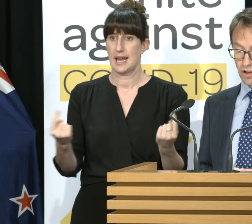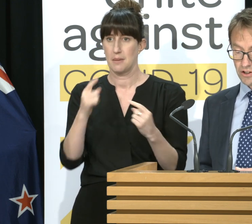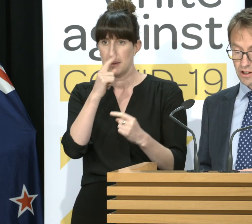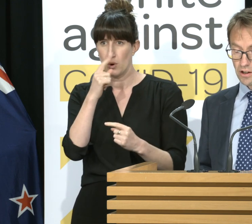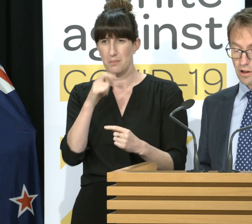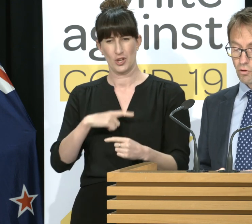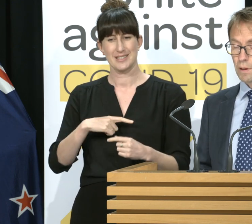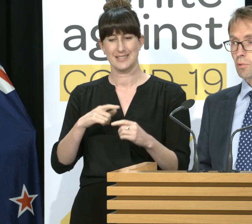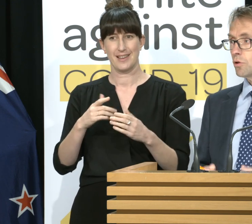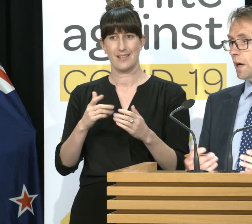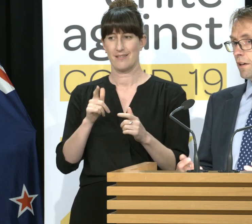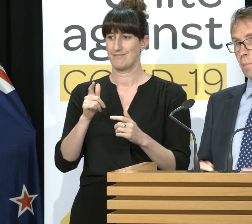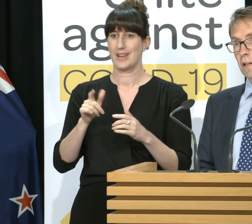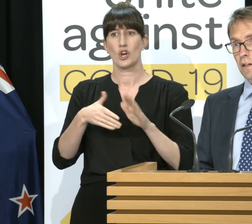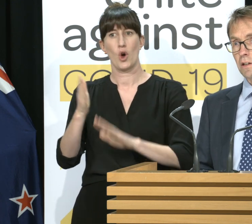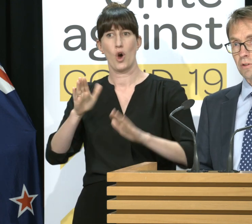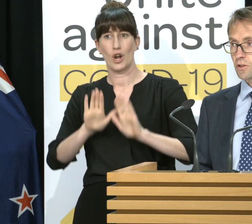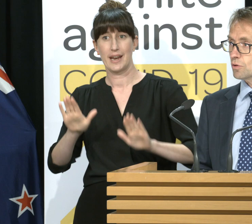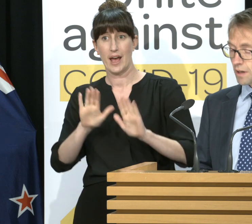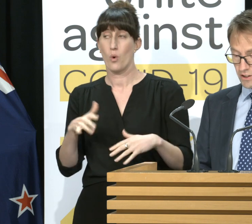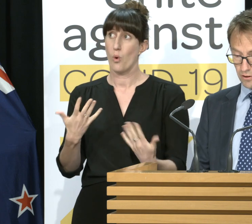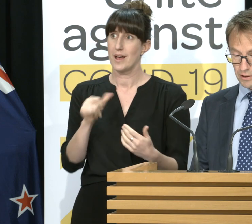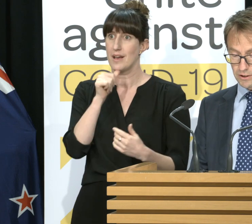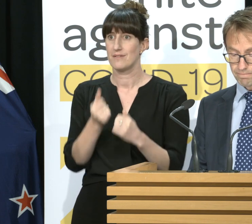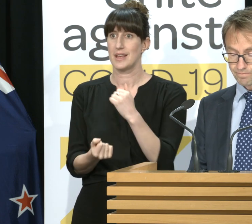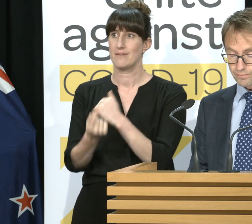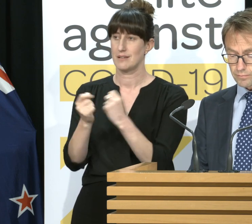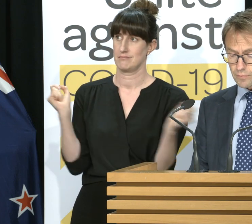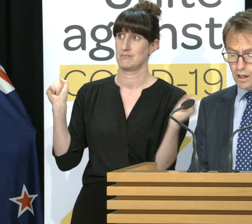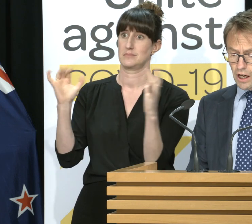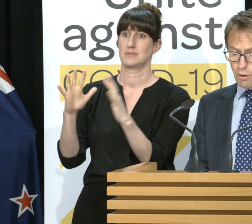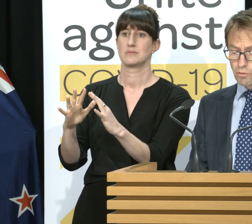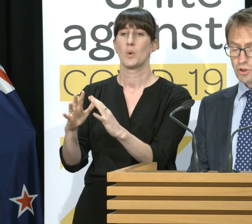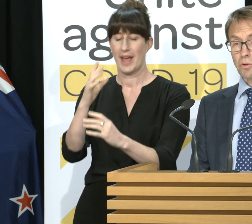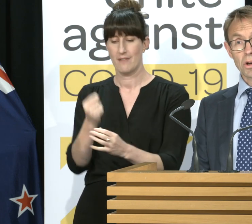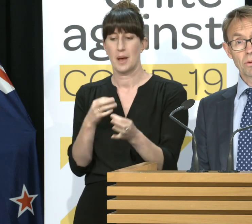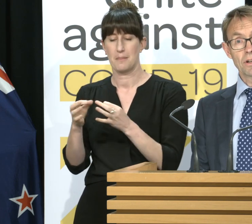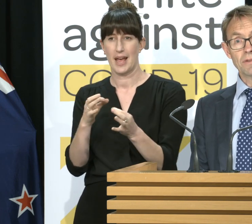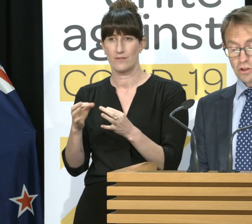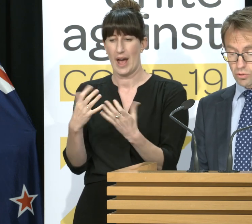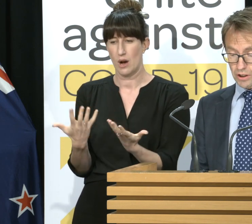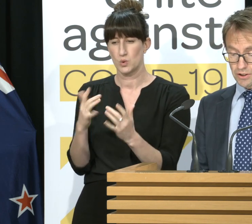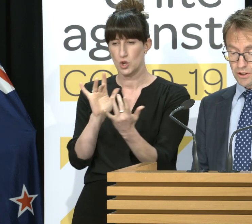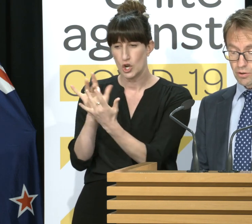tracing for people who may have been at events or mass gatherings. We've also worked with event organizers